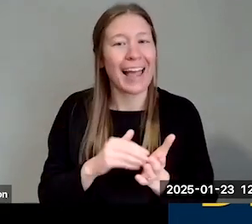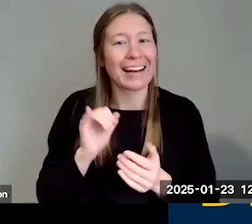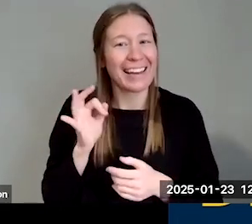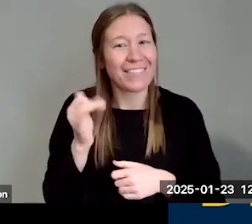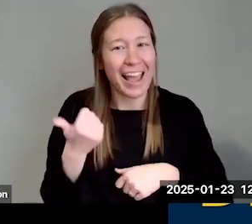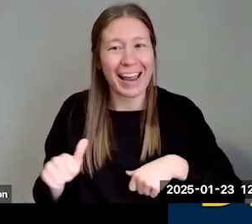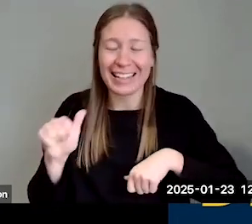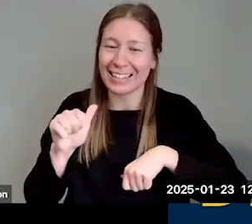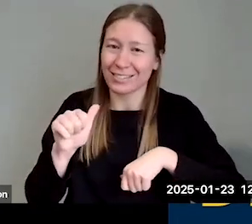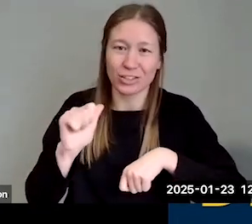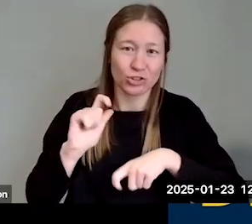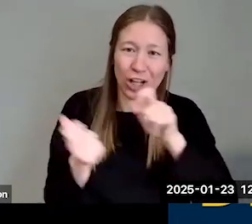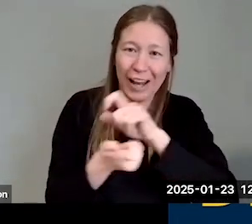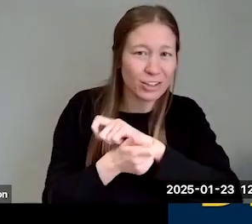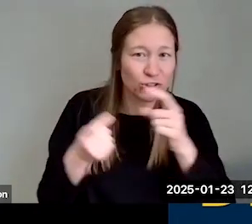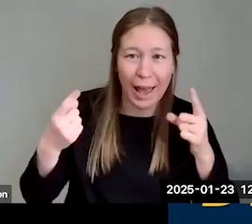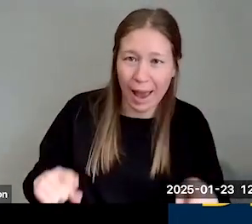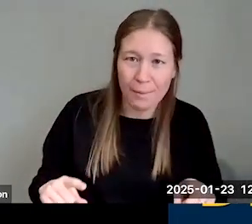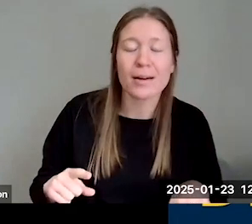we will keep you all updated as best we can.